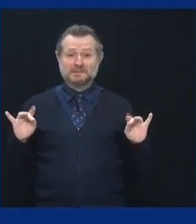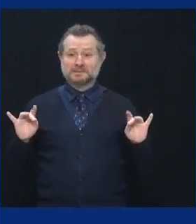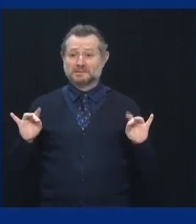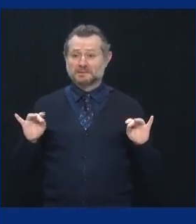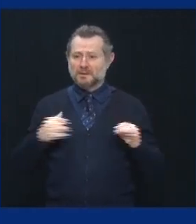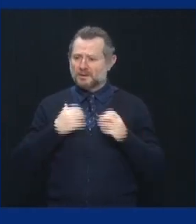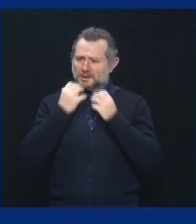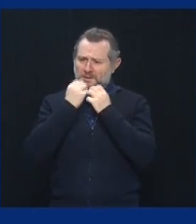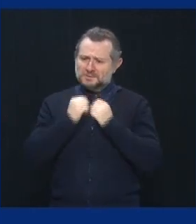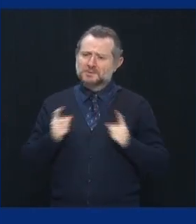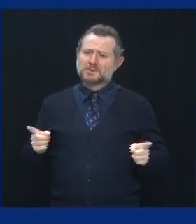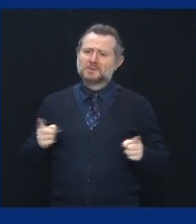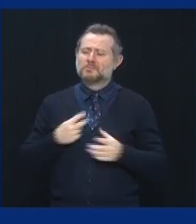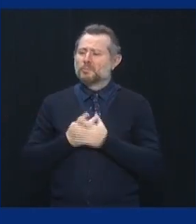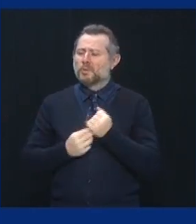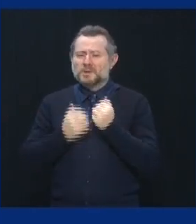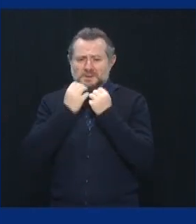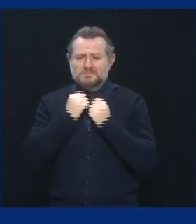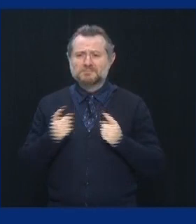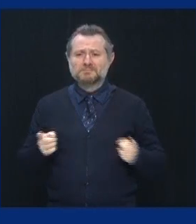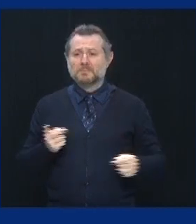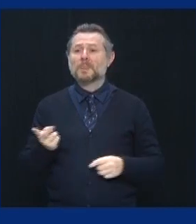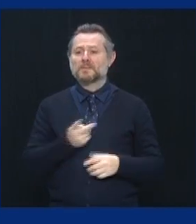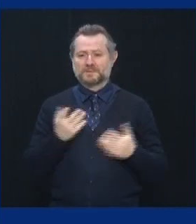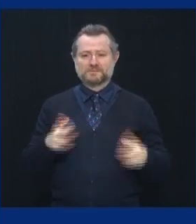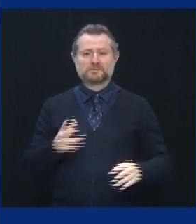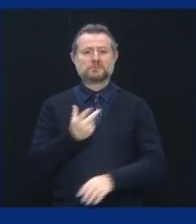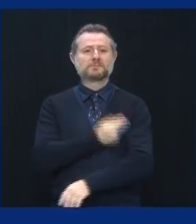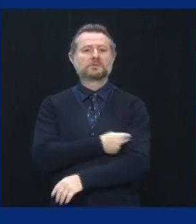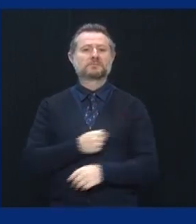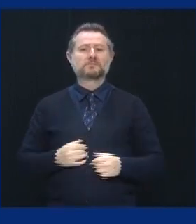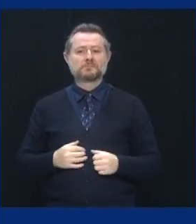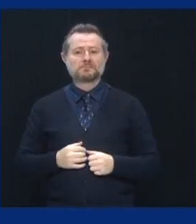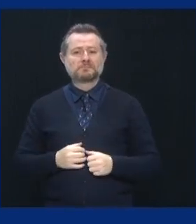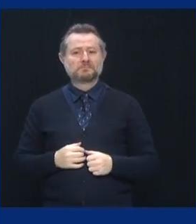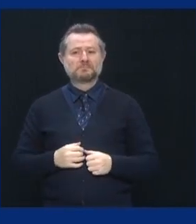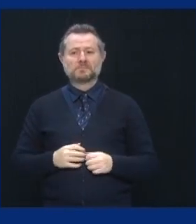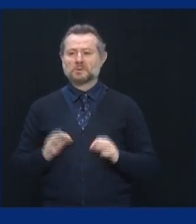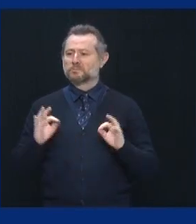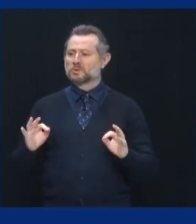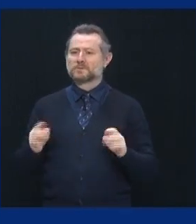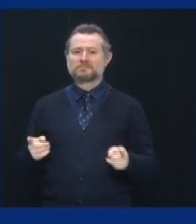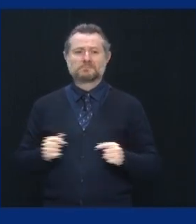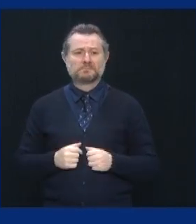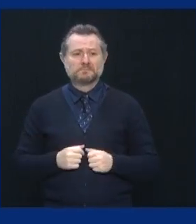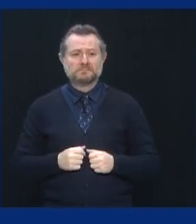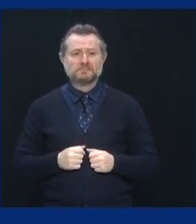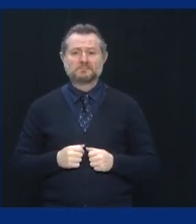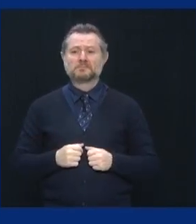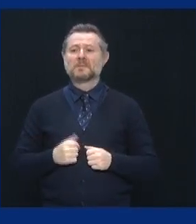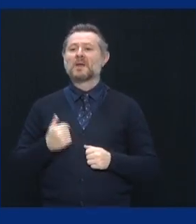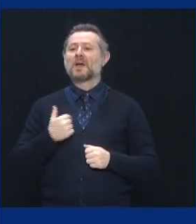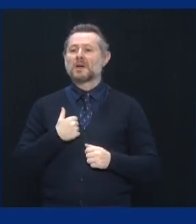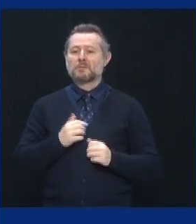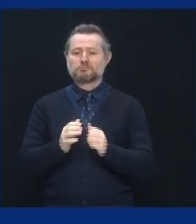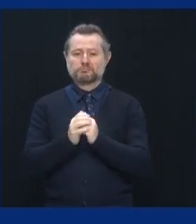YOU, AS YOU CAN SEE, I AM FINE. BOTH OF MY PARENTS ARE IN THEIR 80s AND I TREASURE EVERY MOMENT I HAVE WITH THEM.